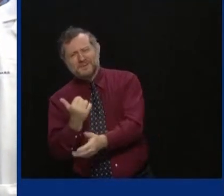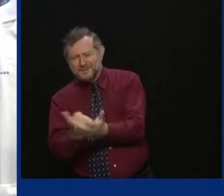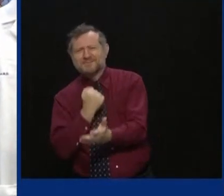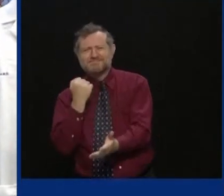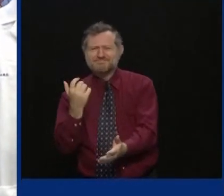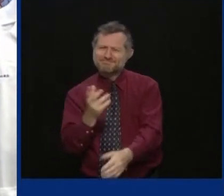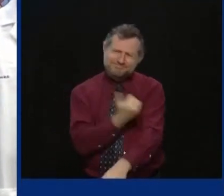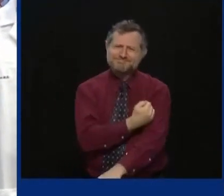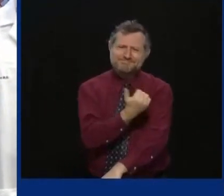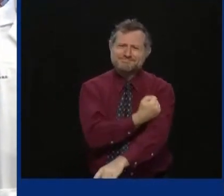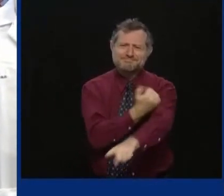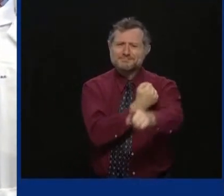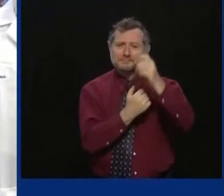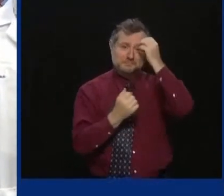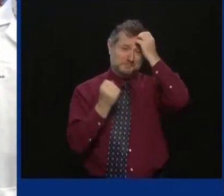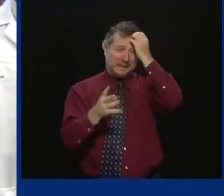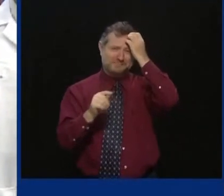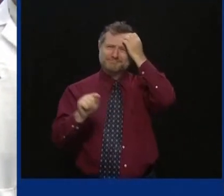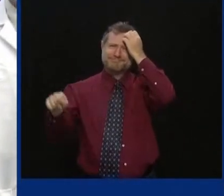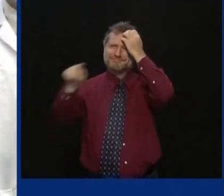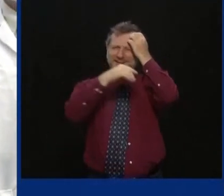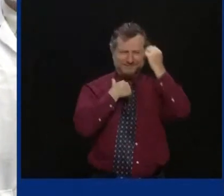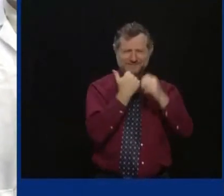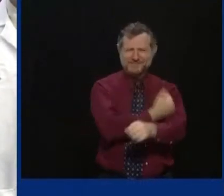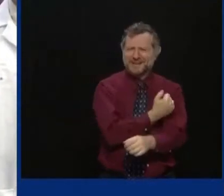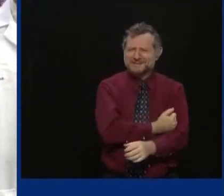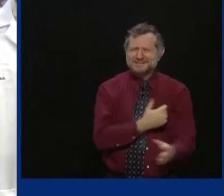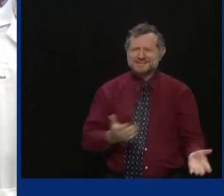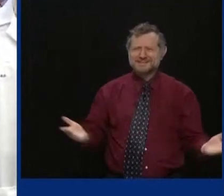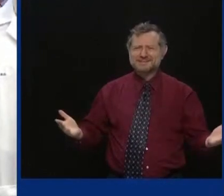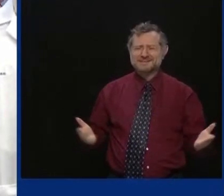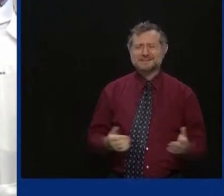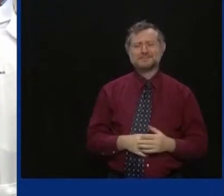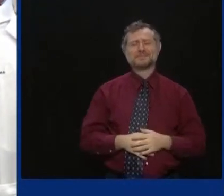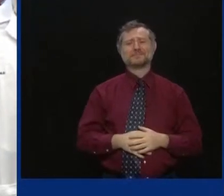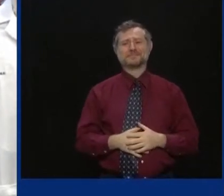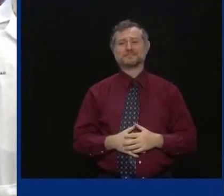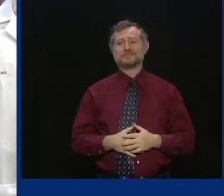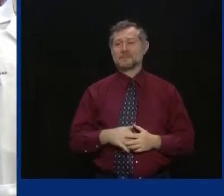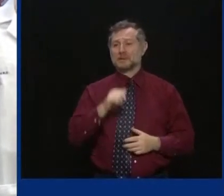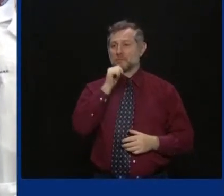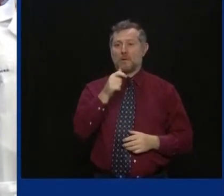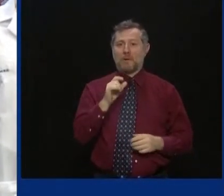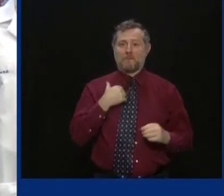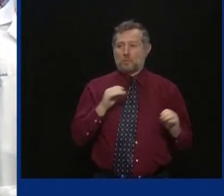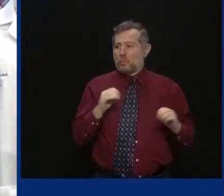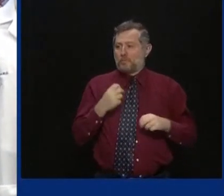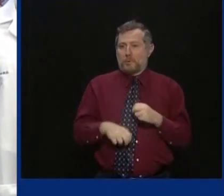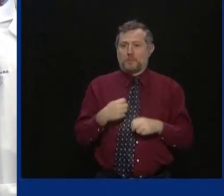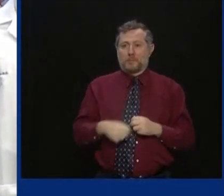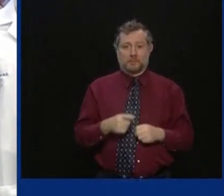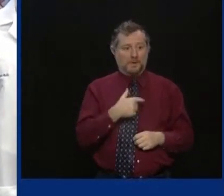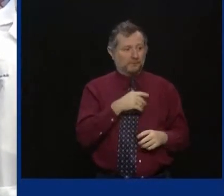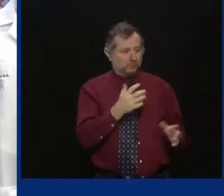STILL PREVENTIBLE.